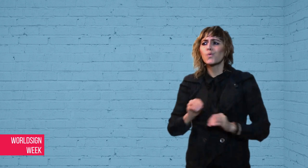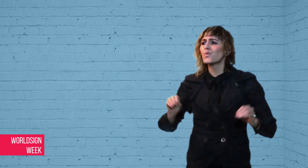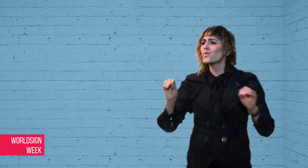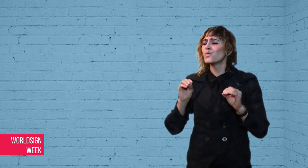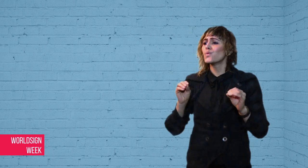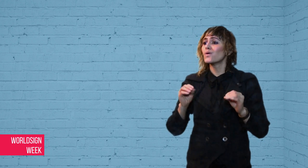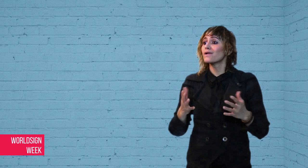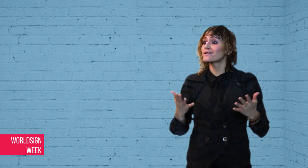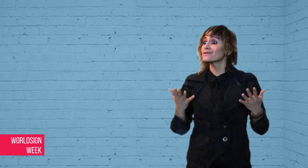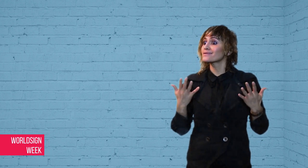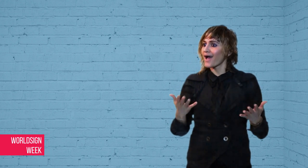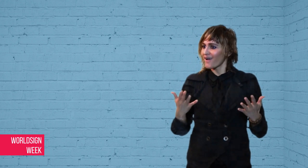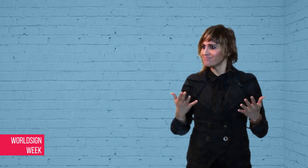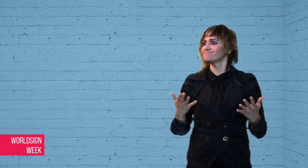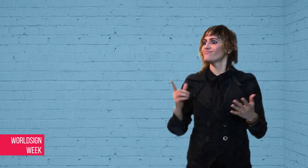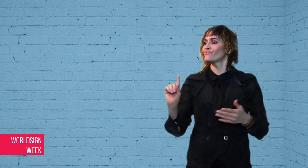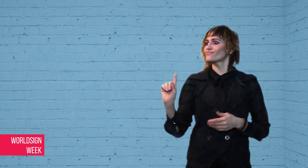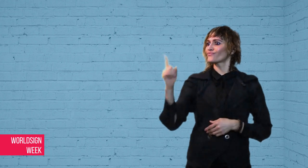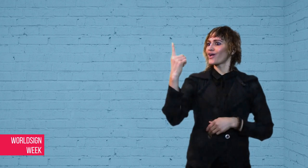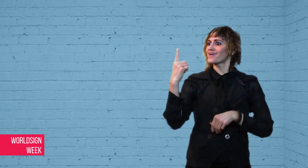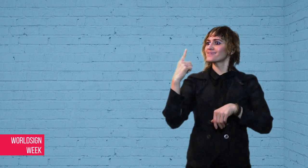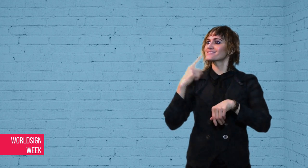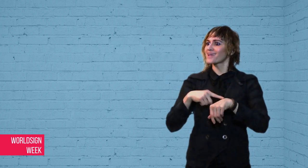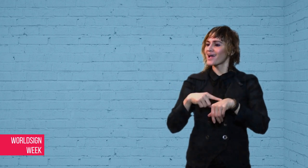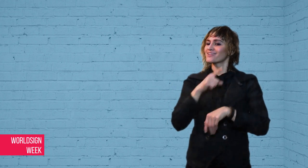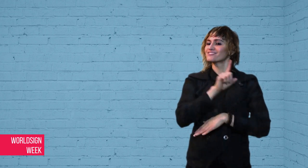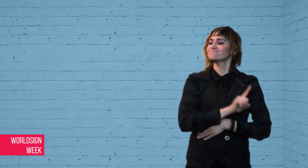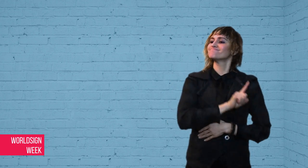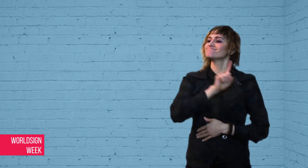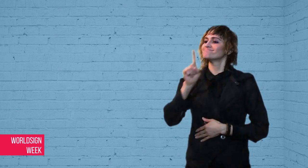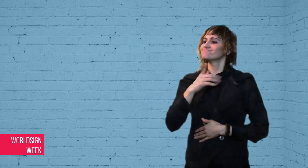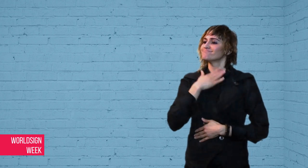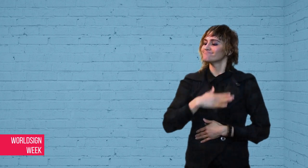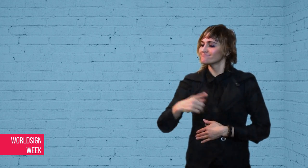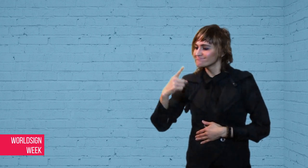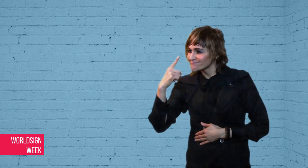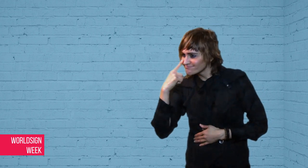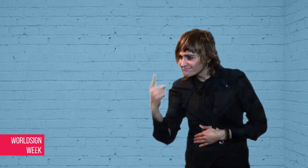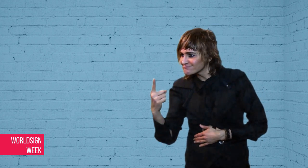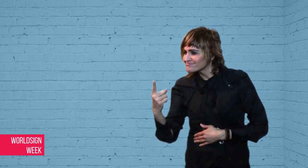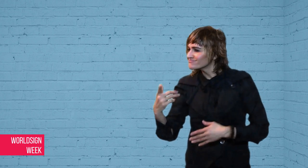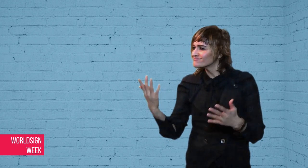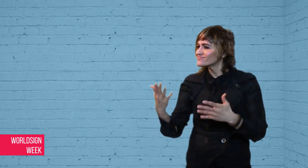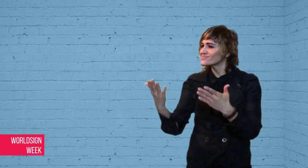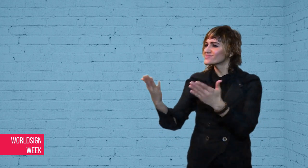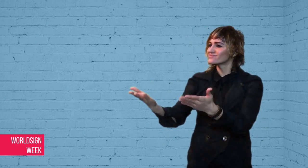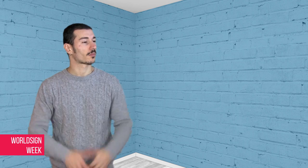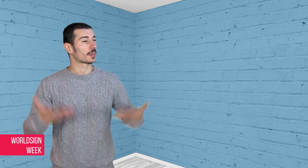made a visit to Pearl Harbor.